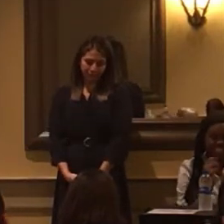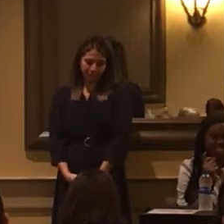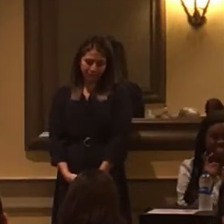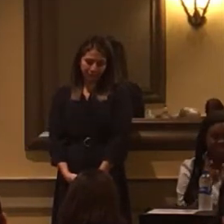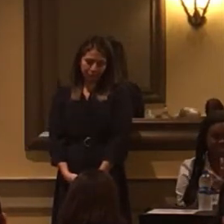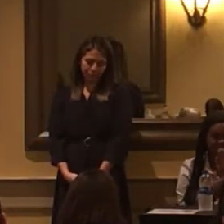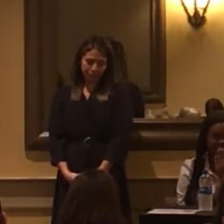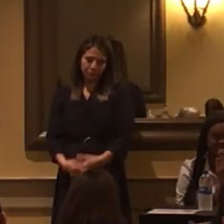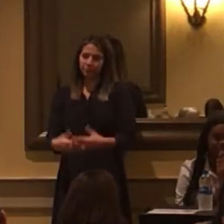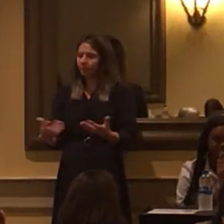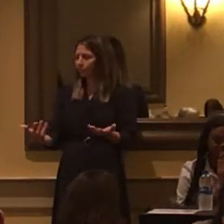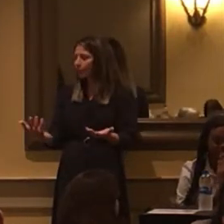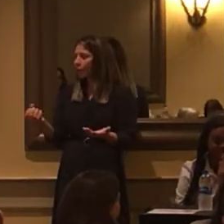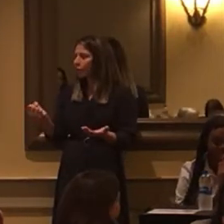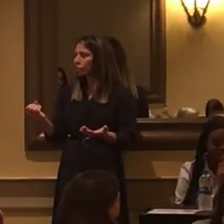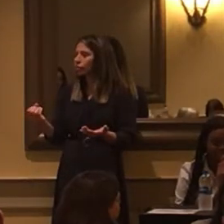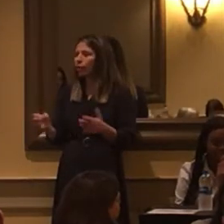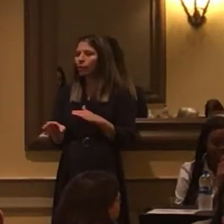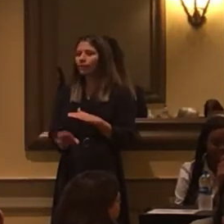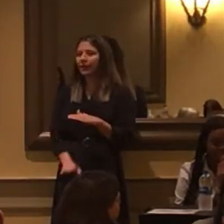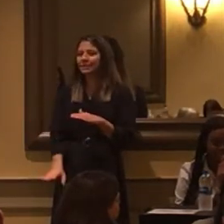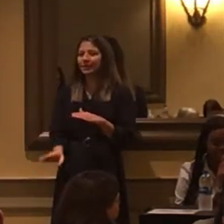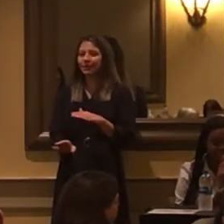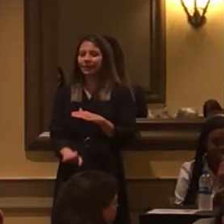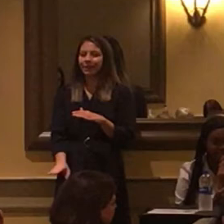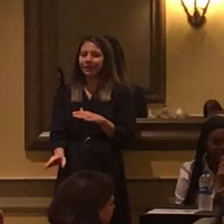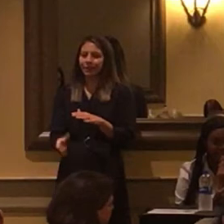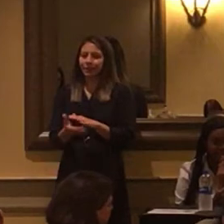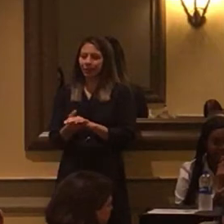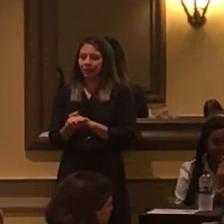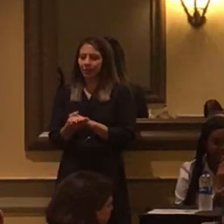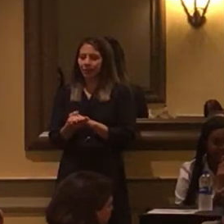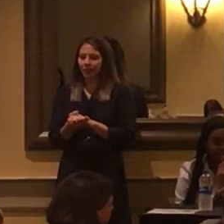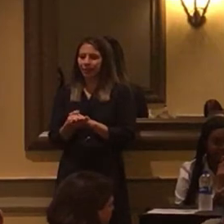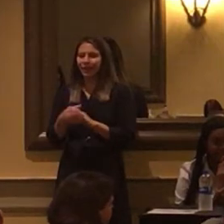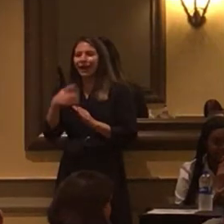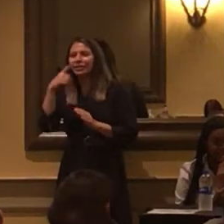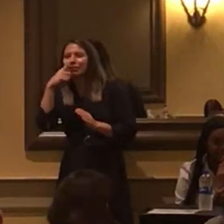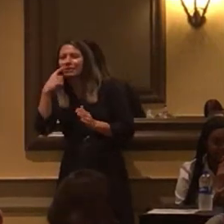So, basically could you repeat the question?